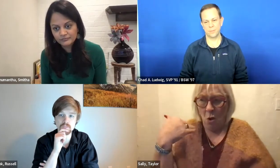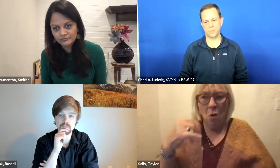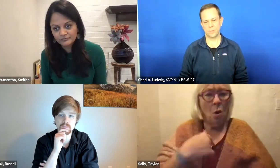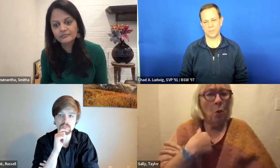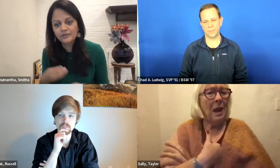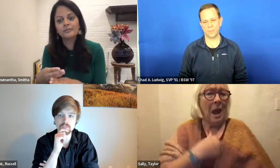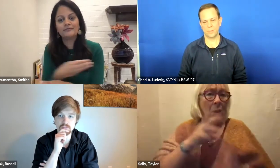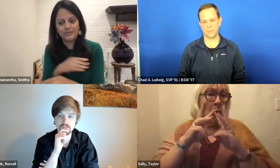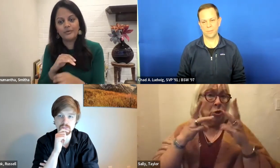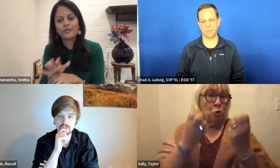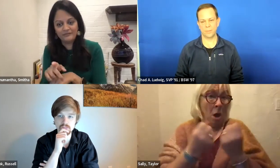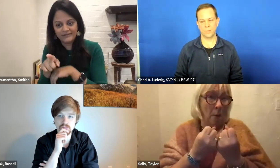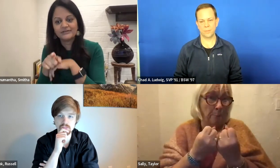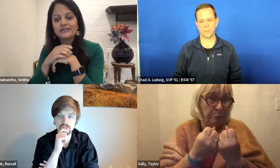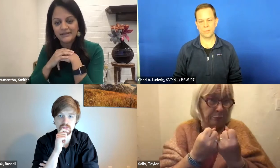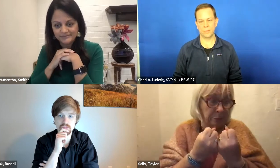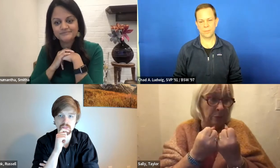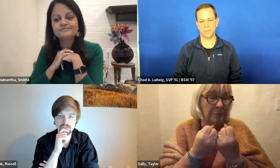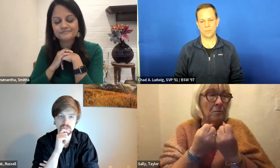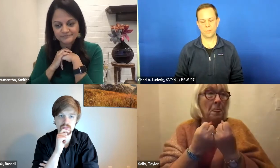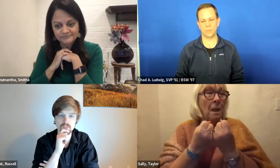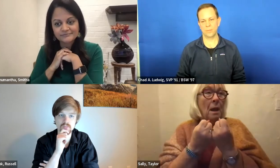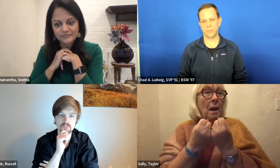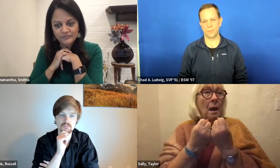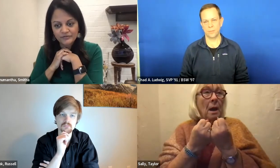I think it was 3 years back, and there was a workshop...